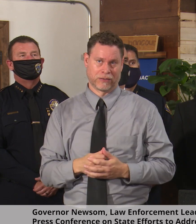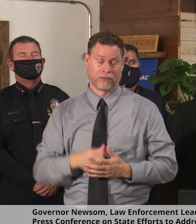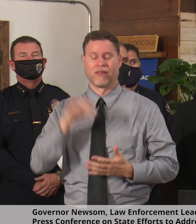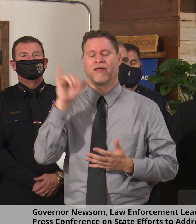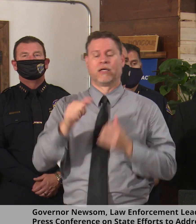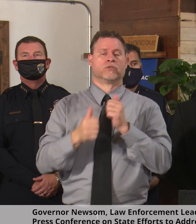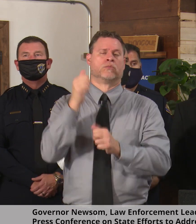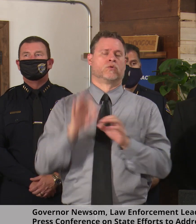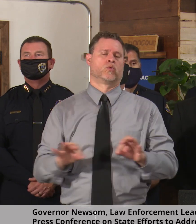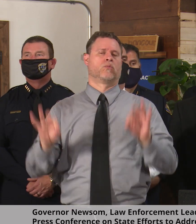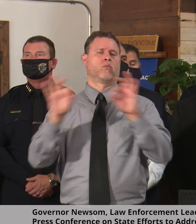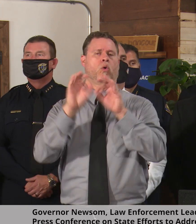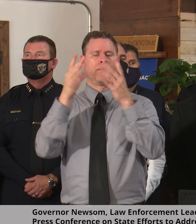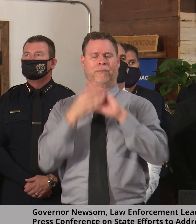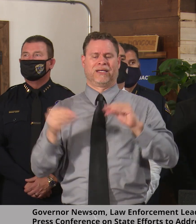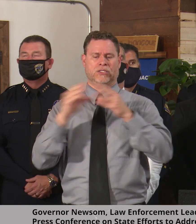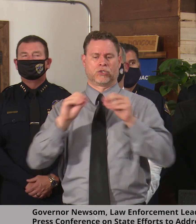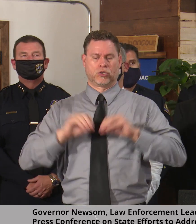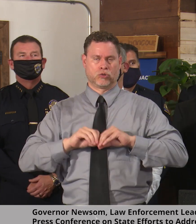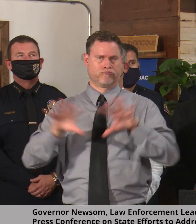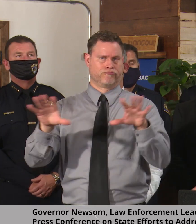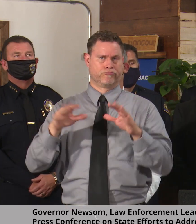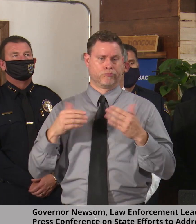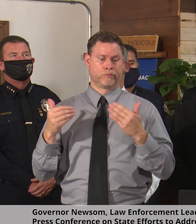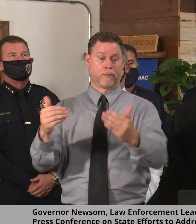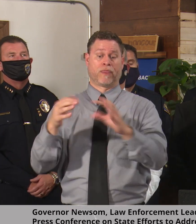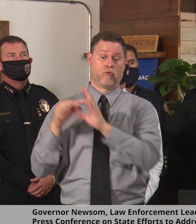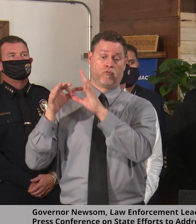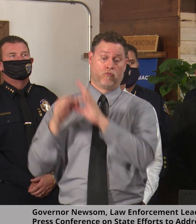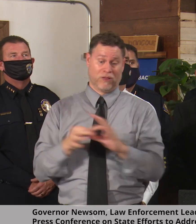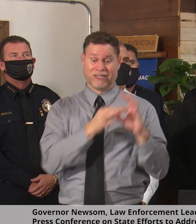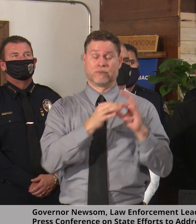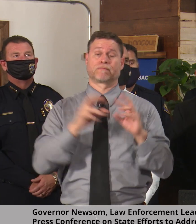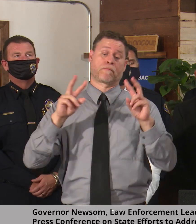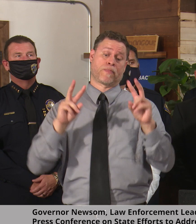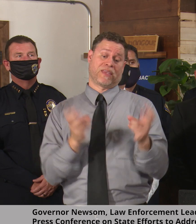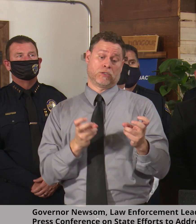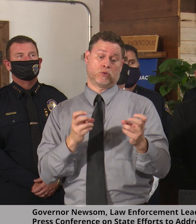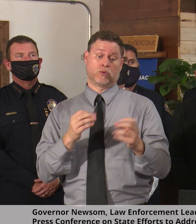most important message moving forward. Now as it relates to the issue of enhancements,